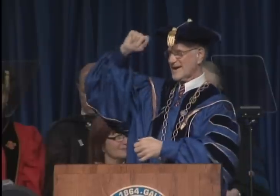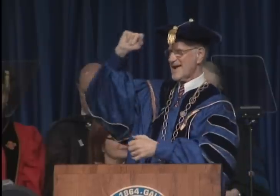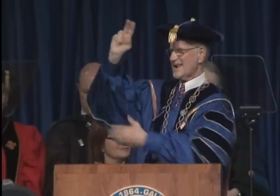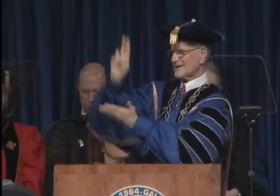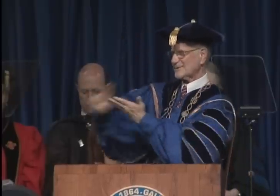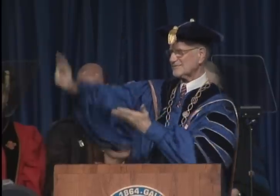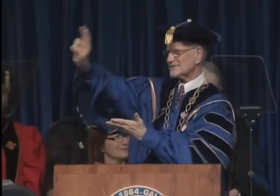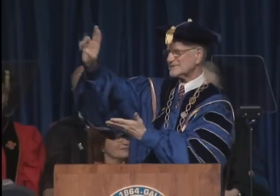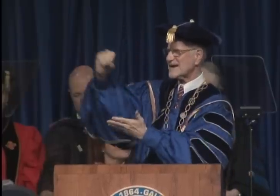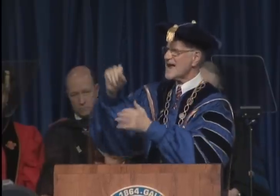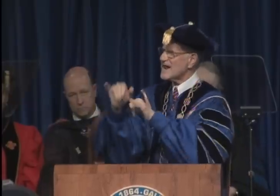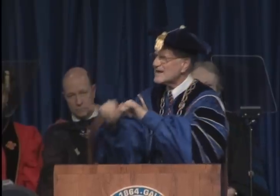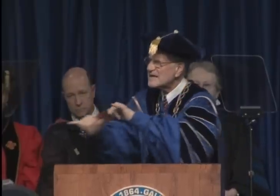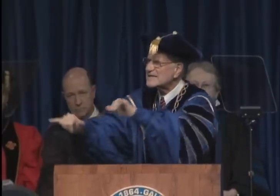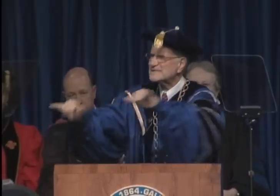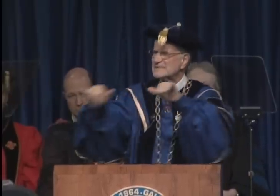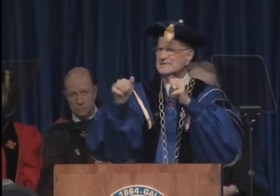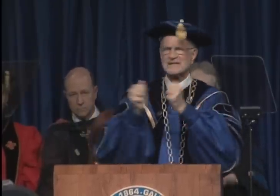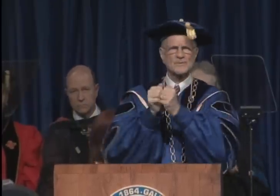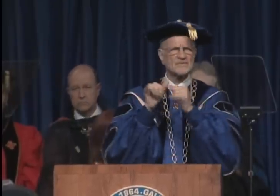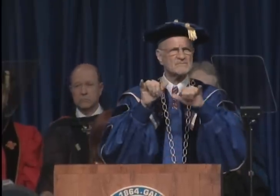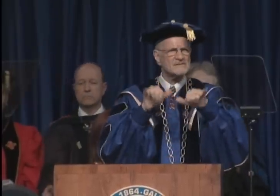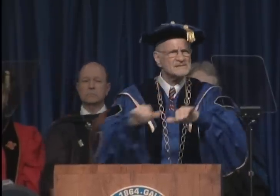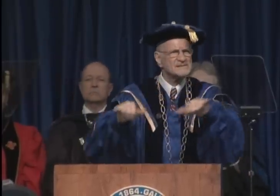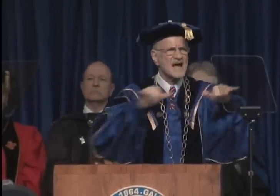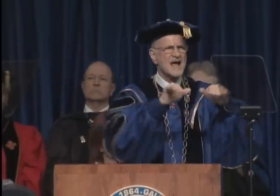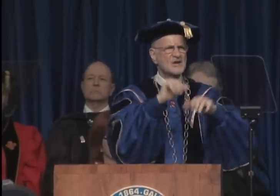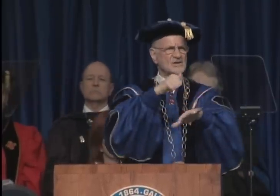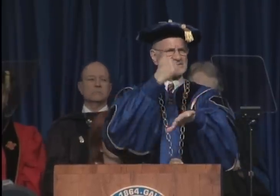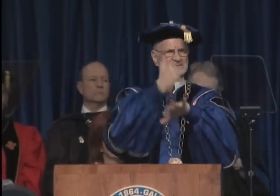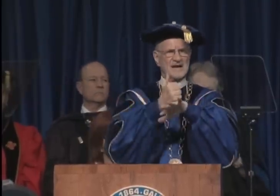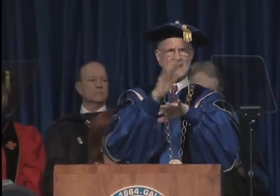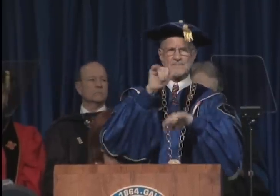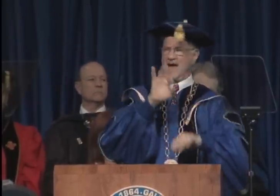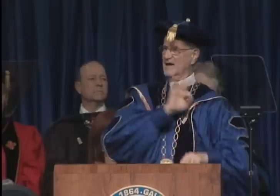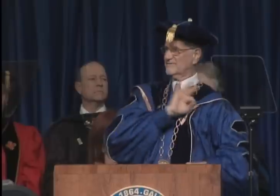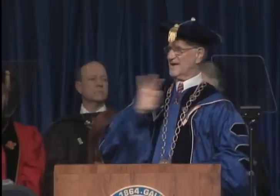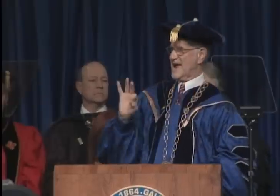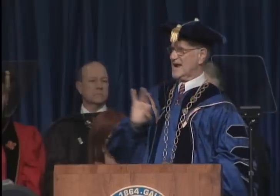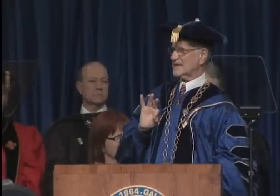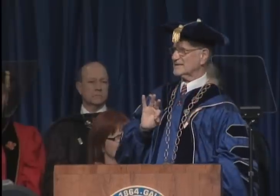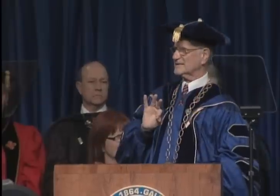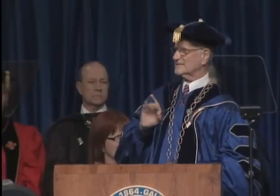of Gallaudet University, and consistent with the standards set by the faculty,